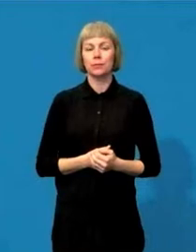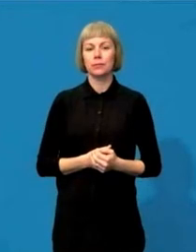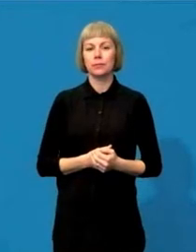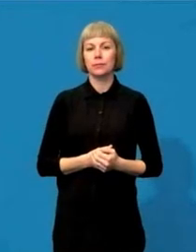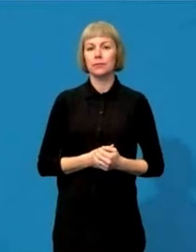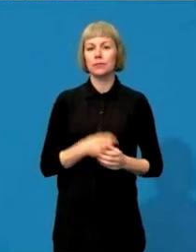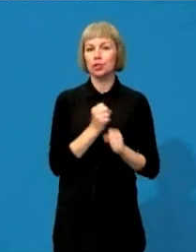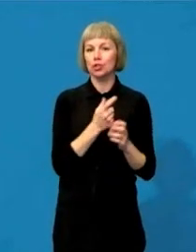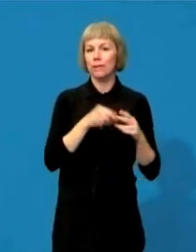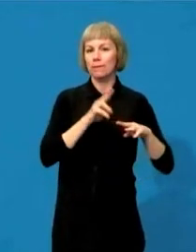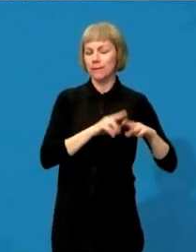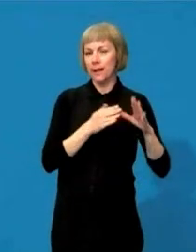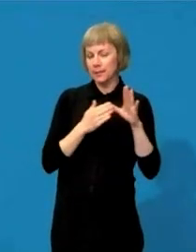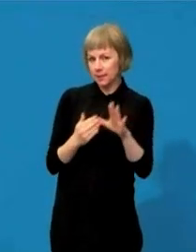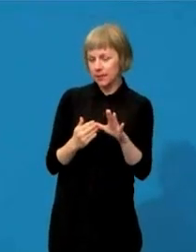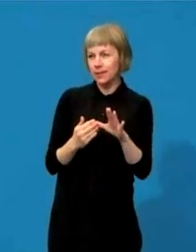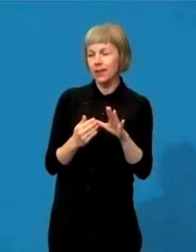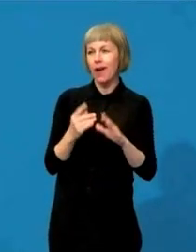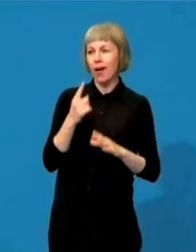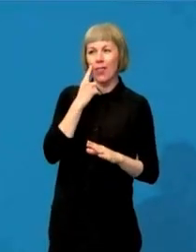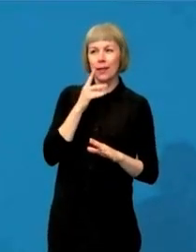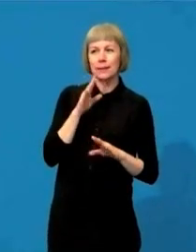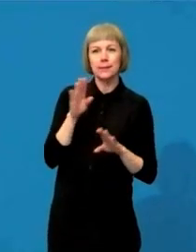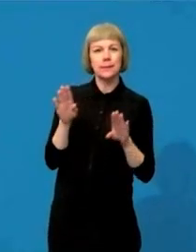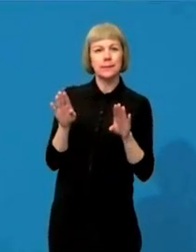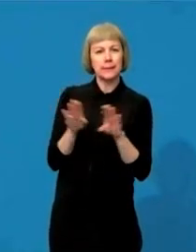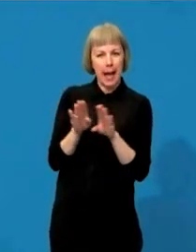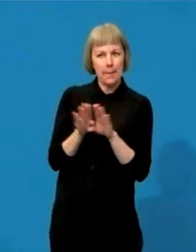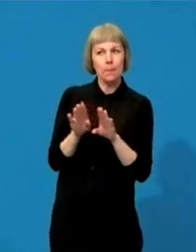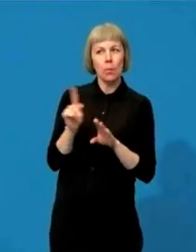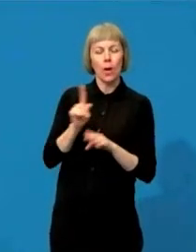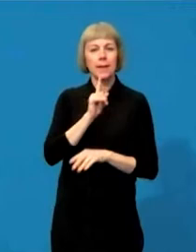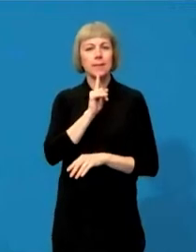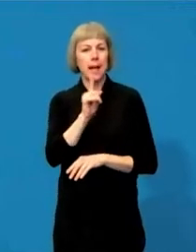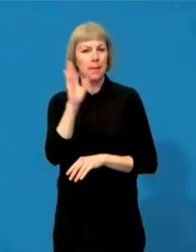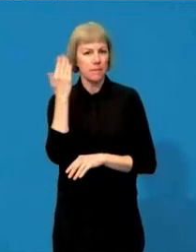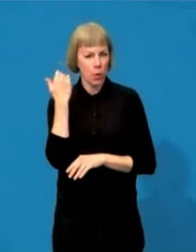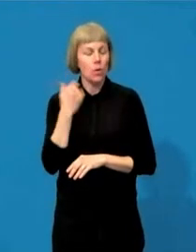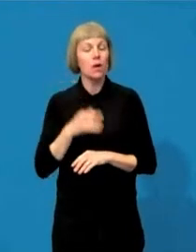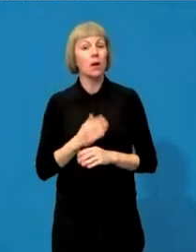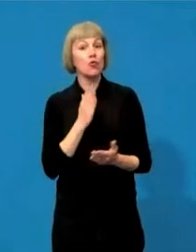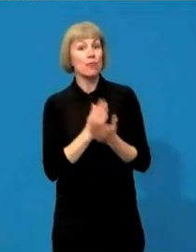That the - the parents quite - the parents or carers are quite often overwhelmed by the